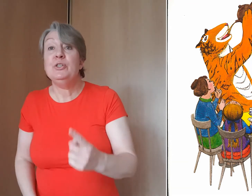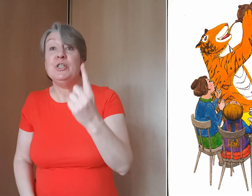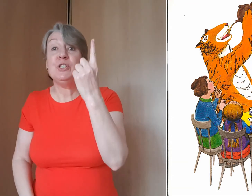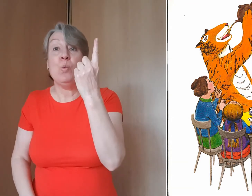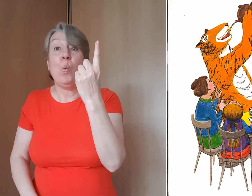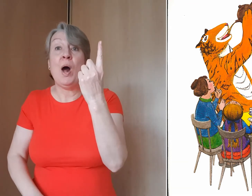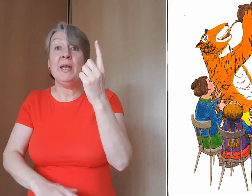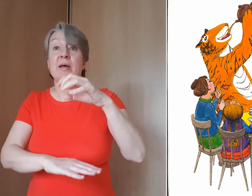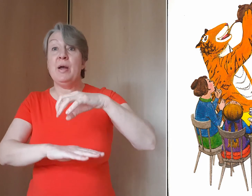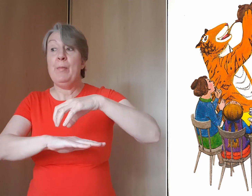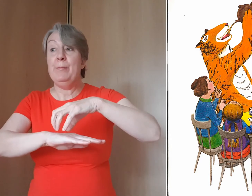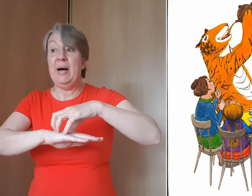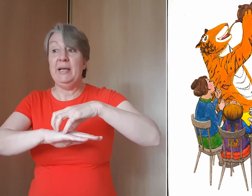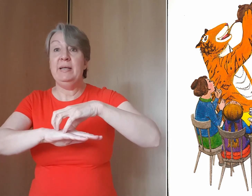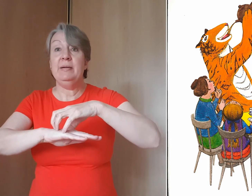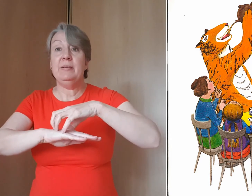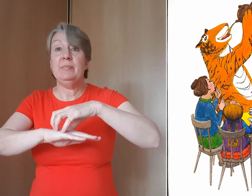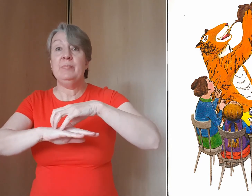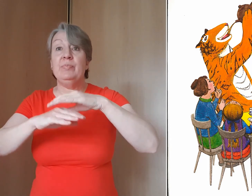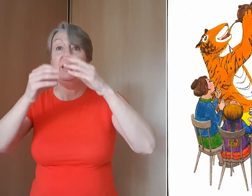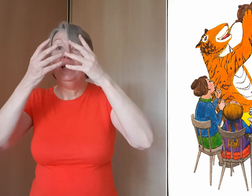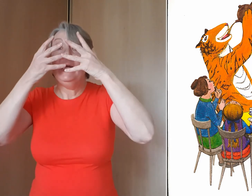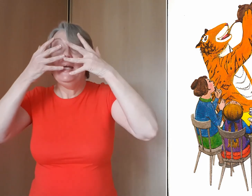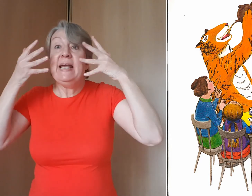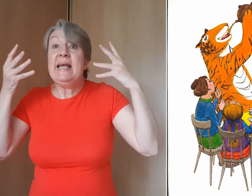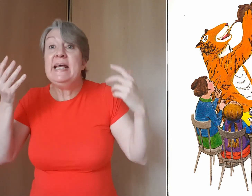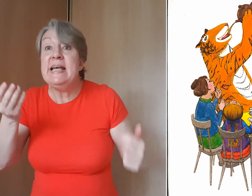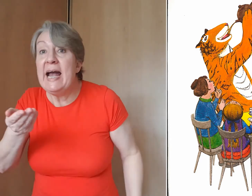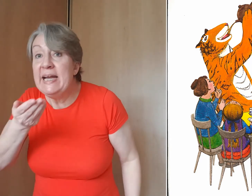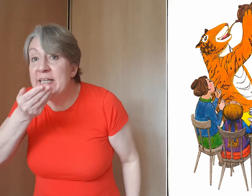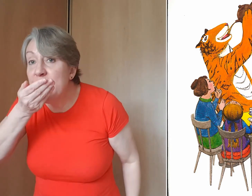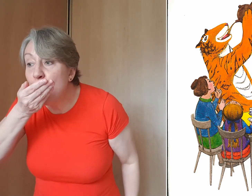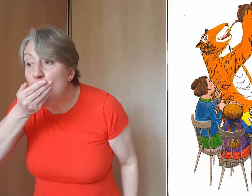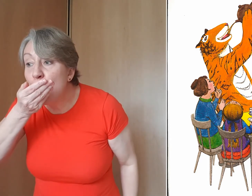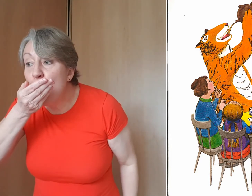just the one bun he ate